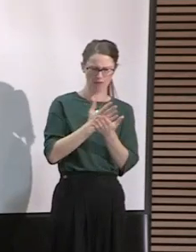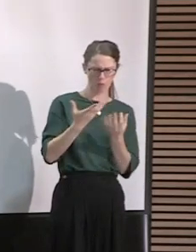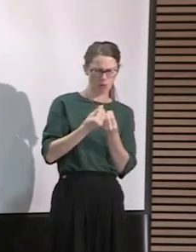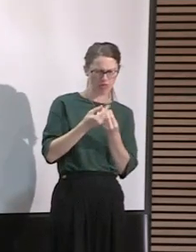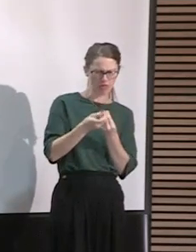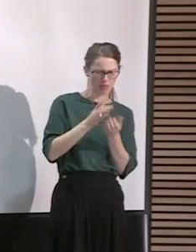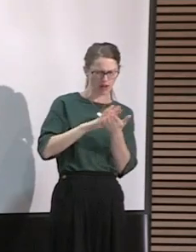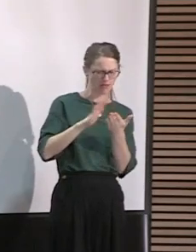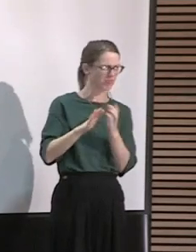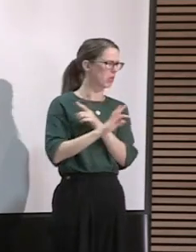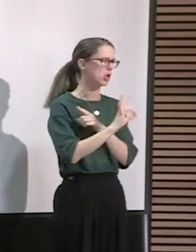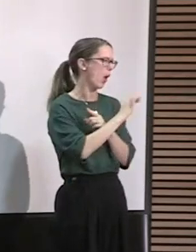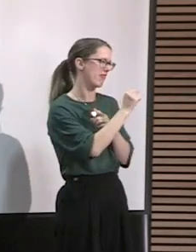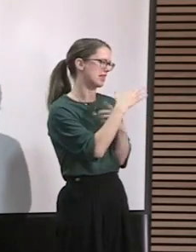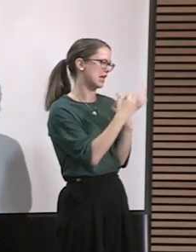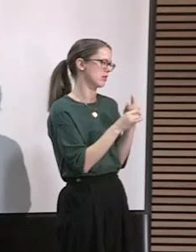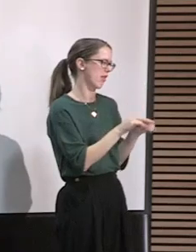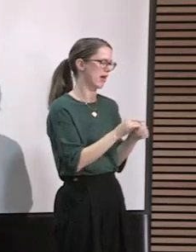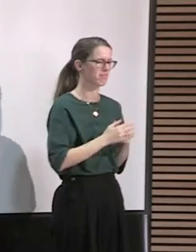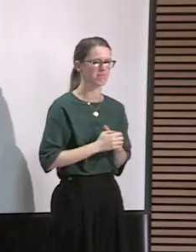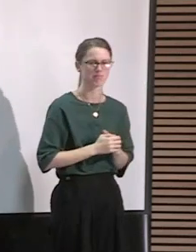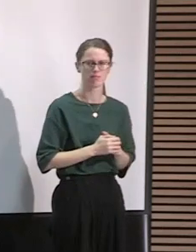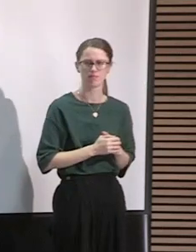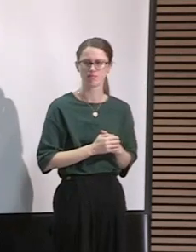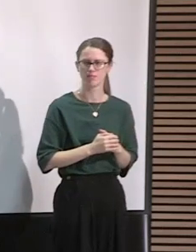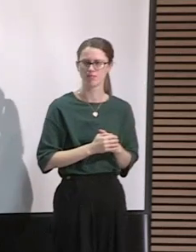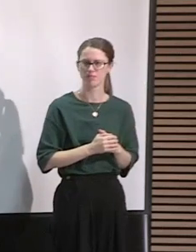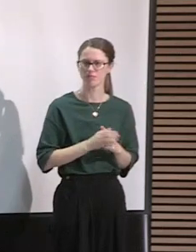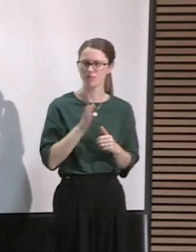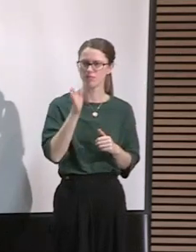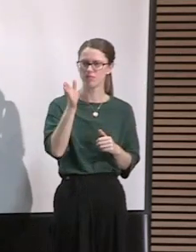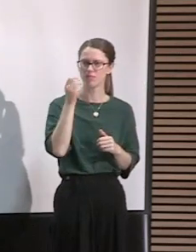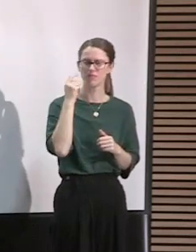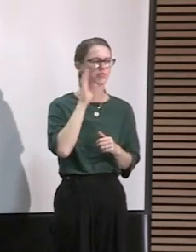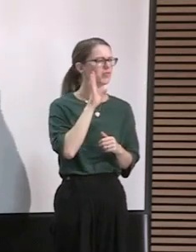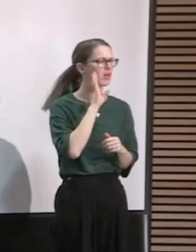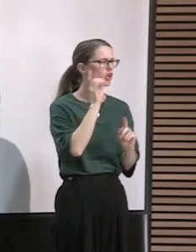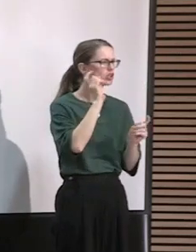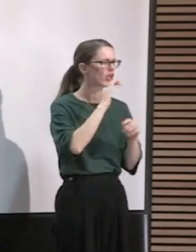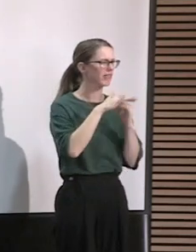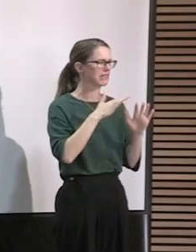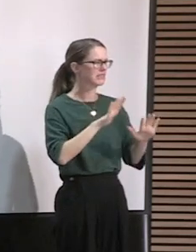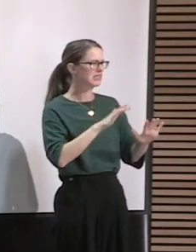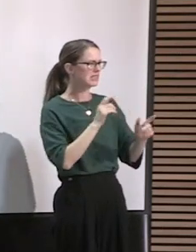they're part of this group that is under investigation. Do they live with them? I don't